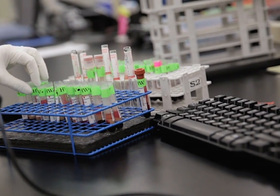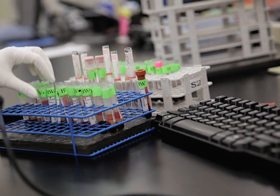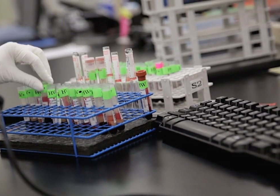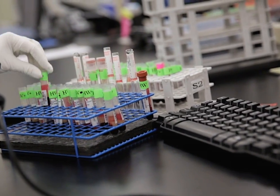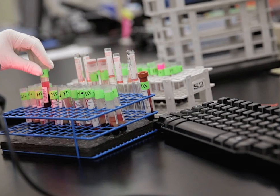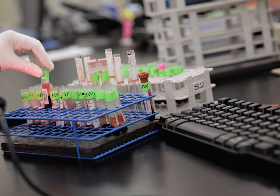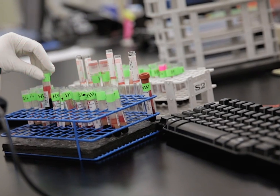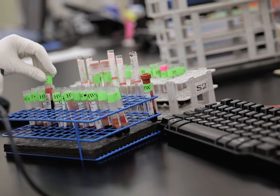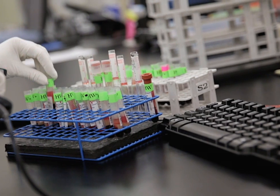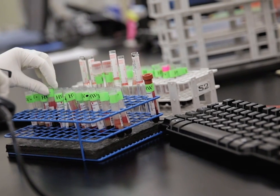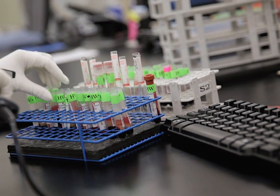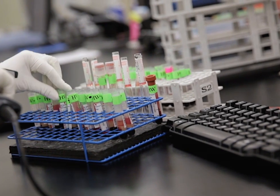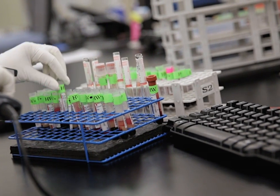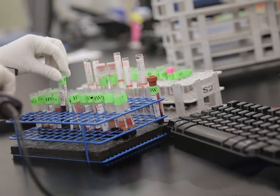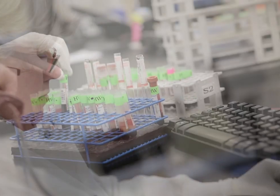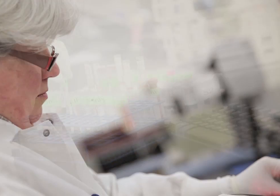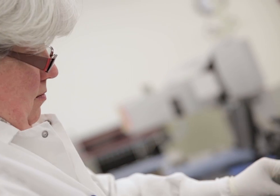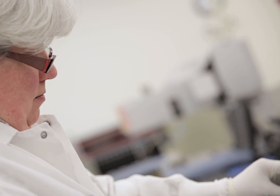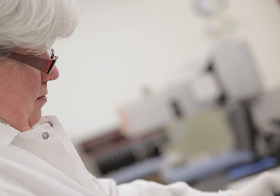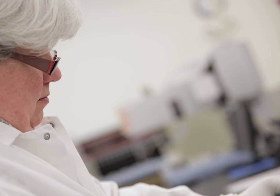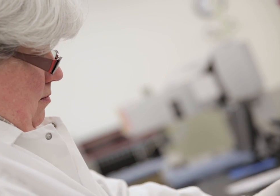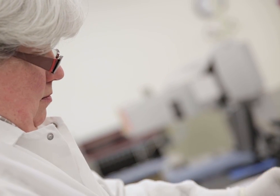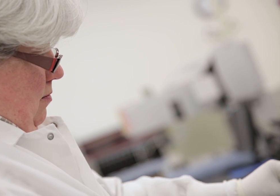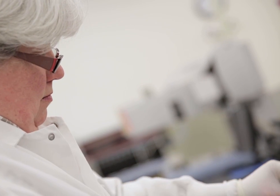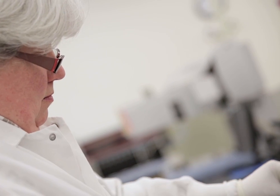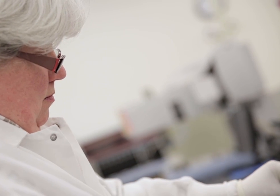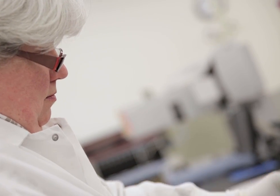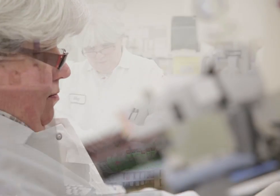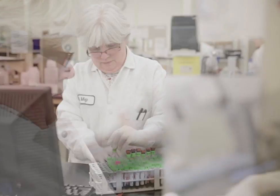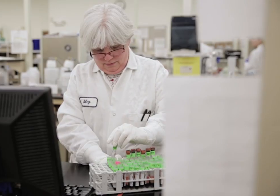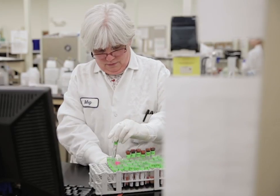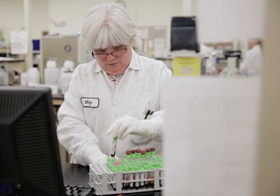When I was informed that I received he Catch Me Doing Something Right Award here in Elmhurst,